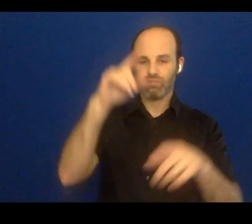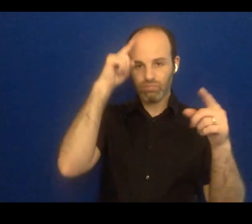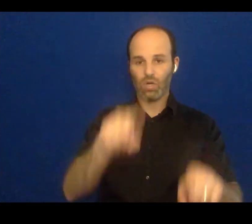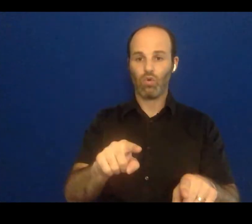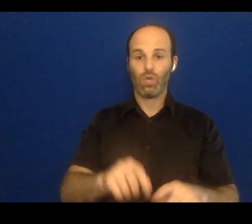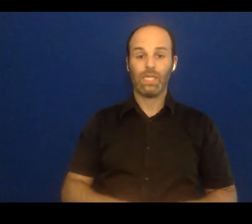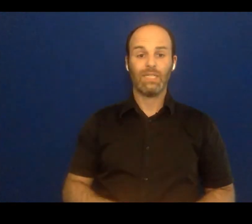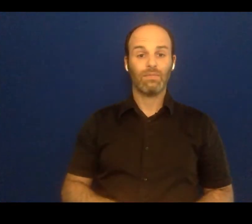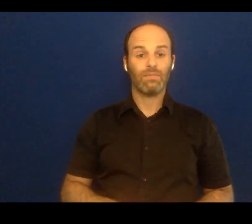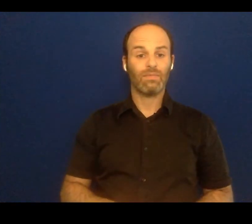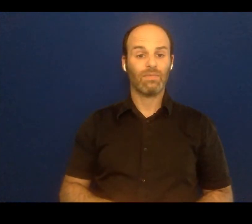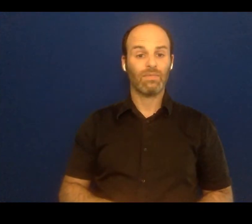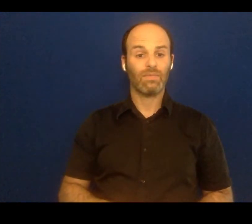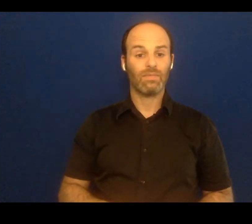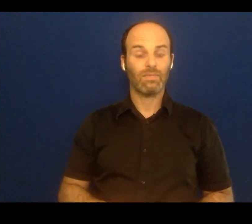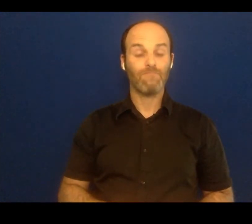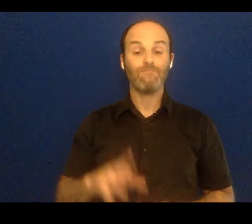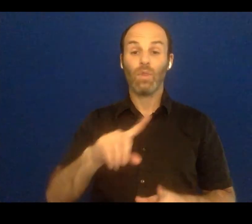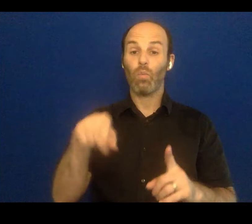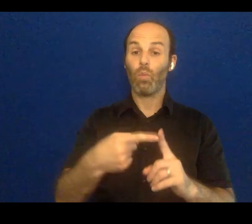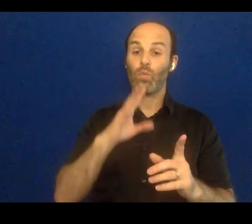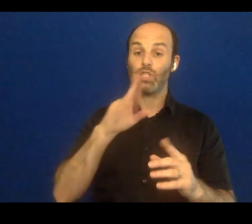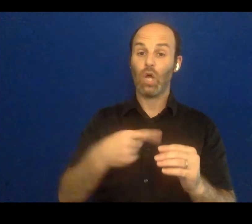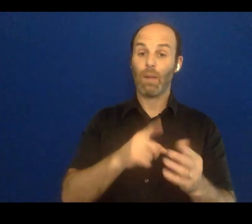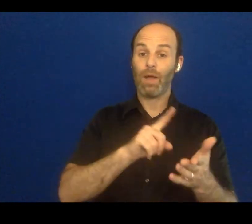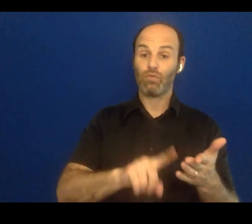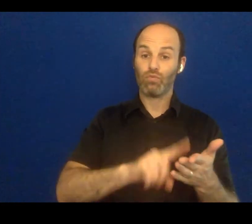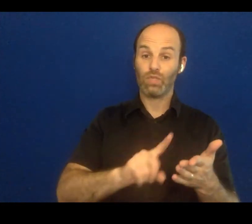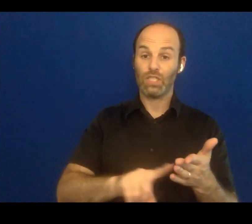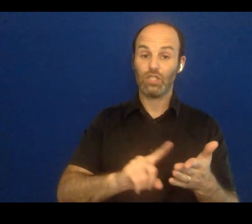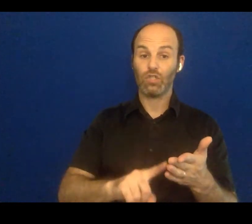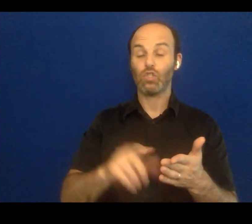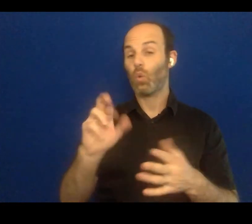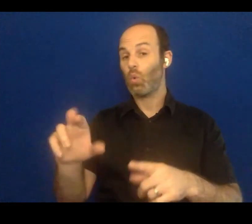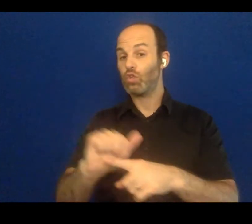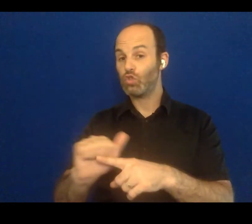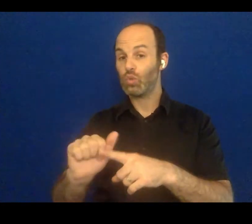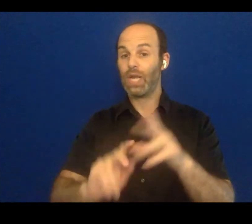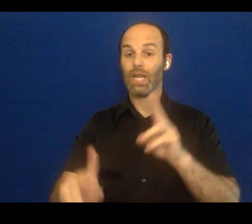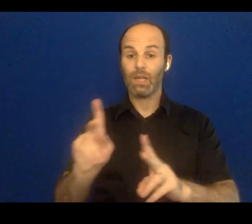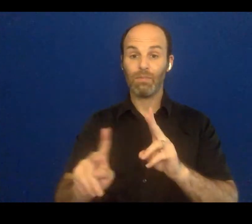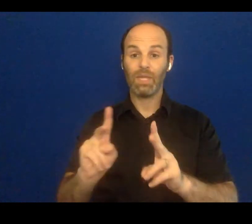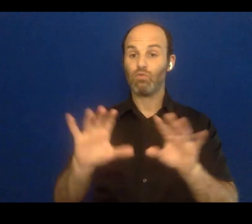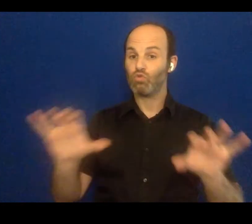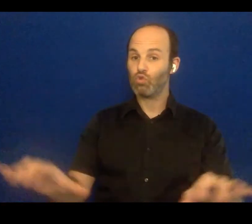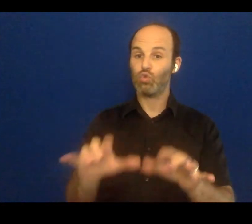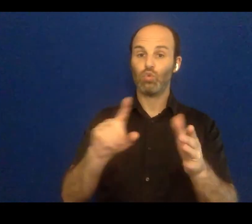AND THINKING ABOUT THE FACT THAT WHEN WE TALK ABOUT RESEARCH AND EVEN WHEN WE TALK ABOUT TRAINING PEOPLE TO DO RESEARCH, TO GET